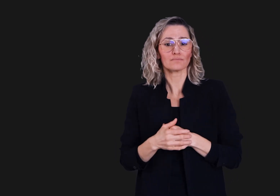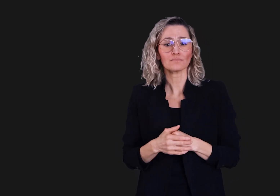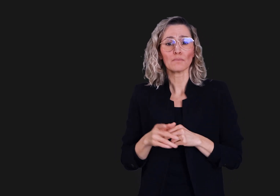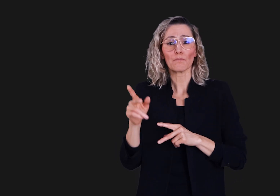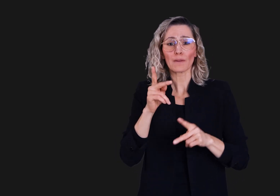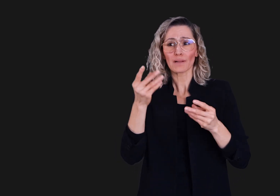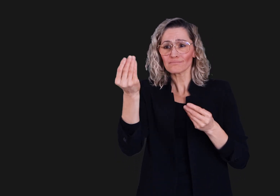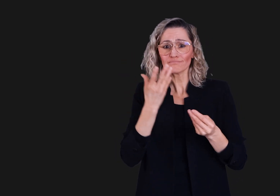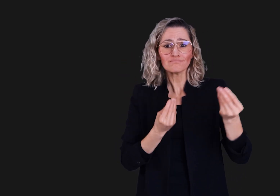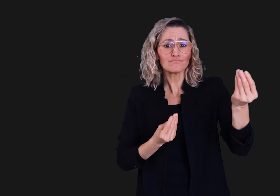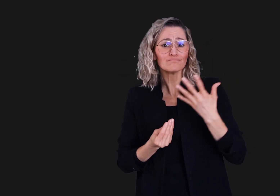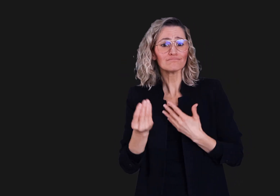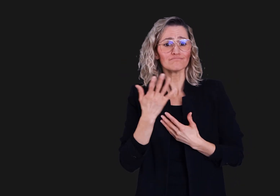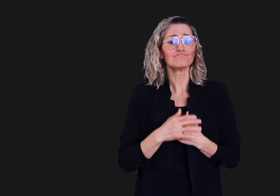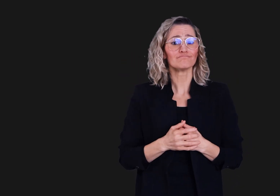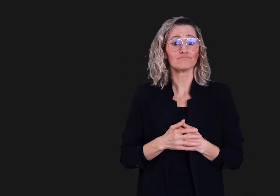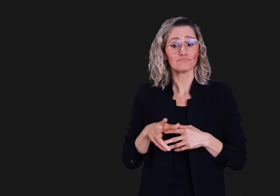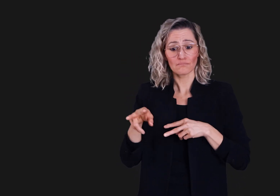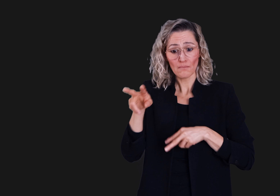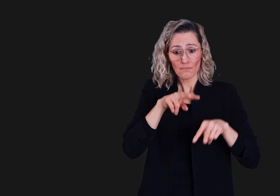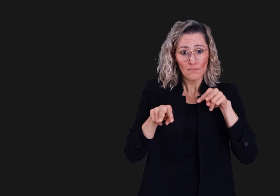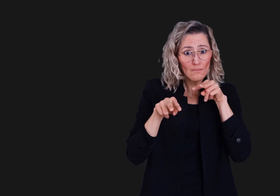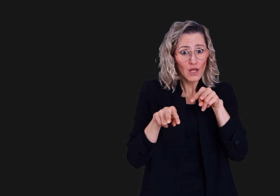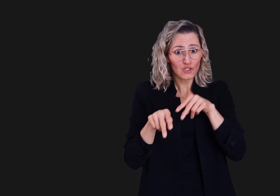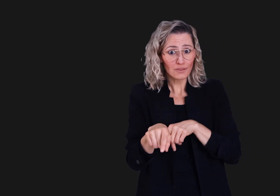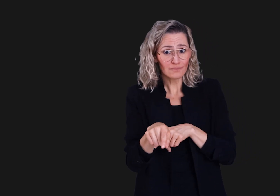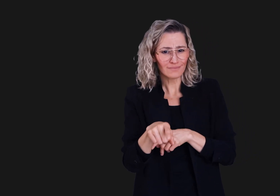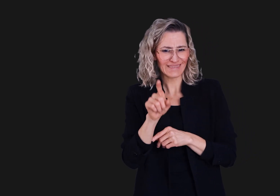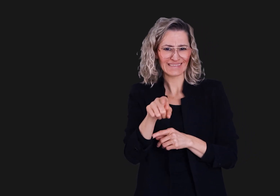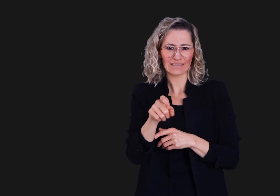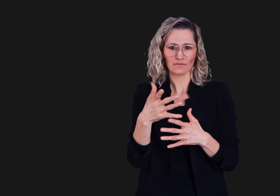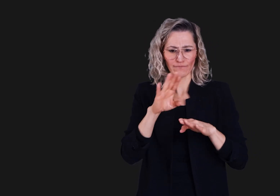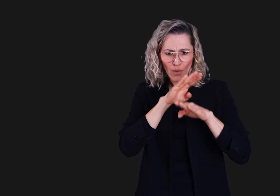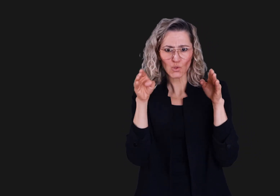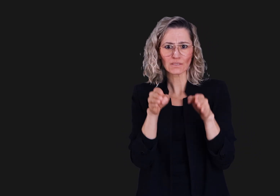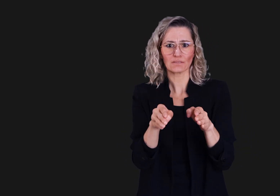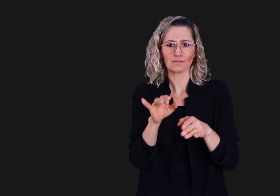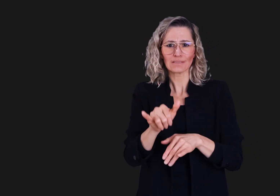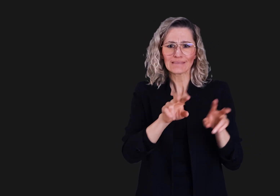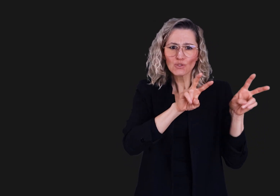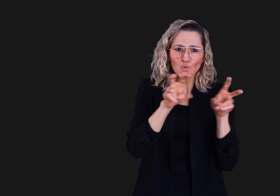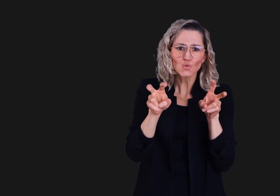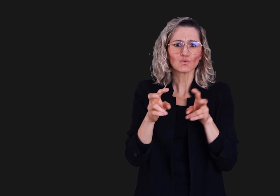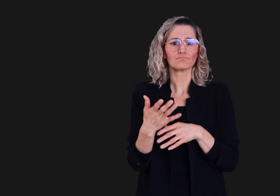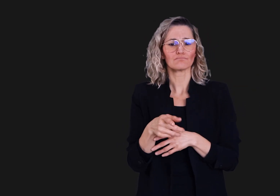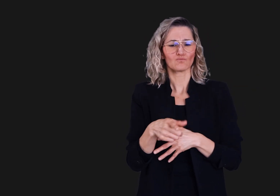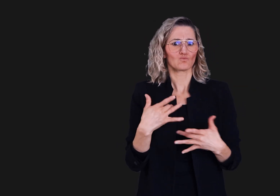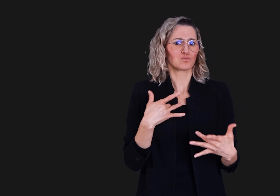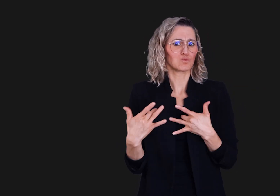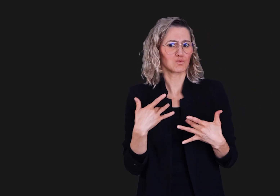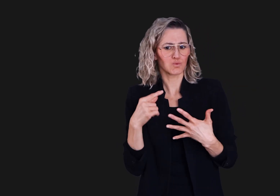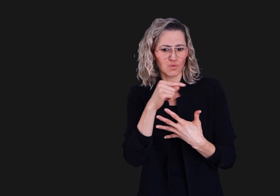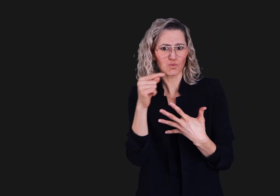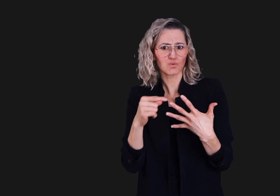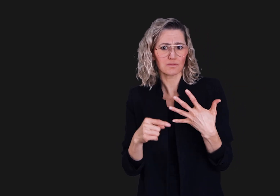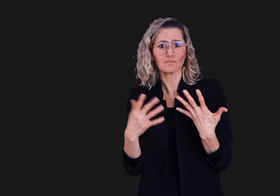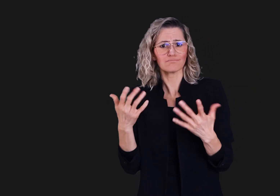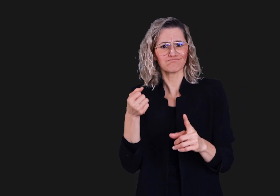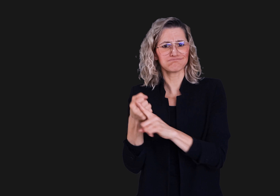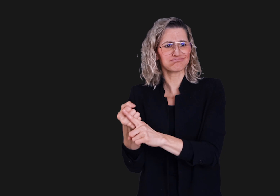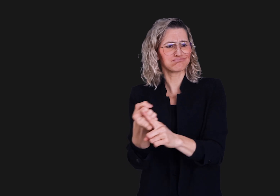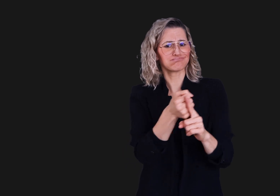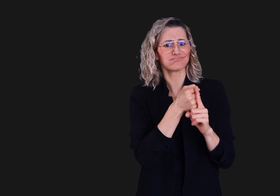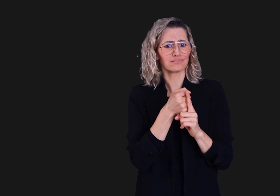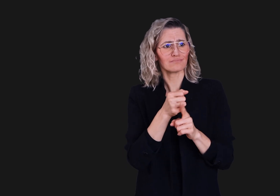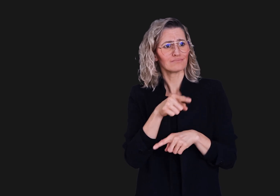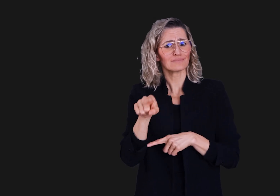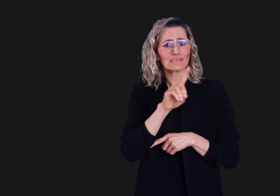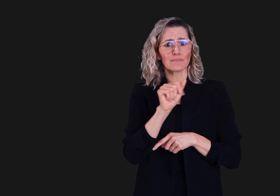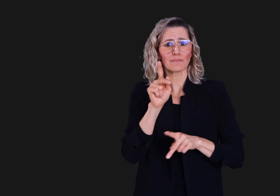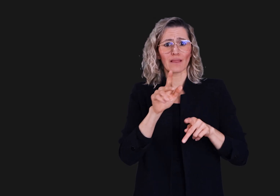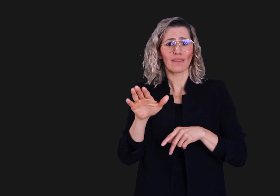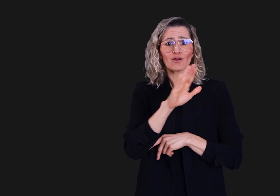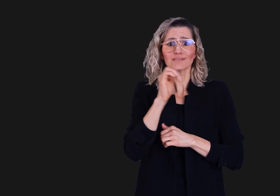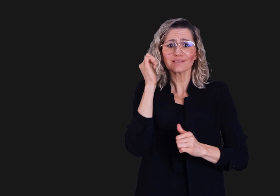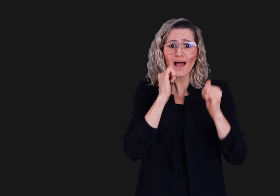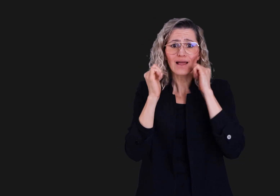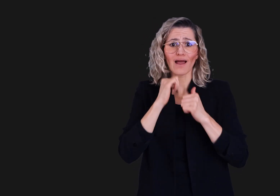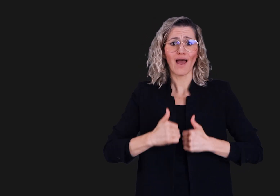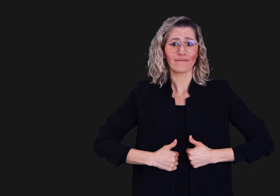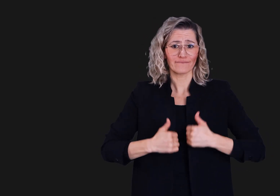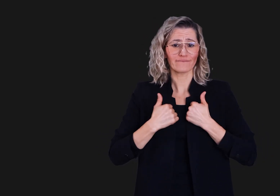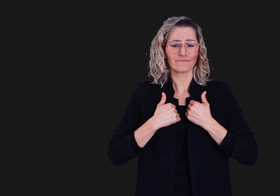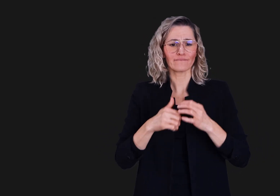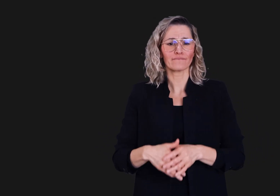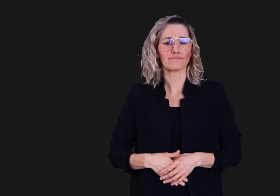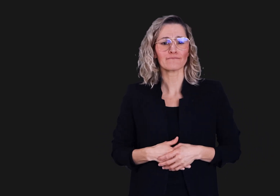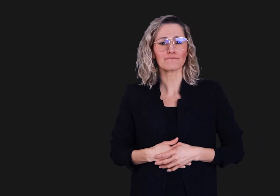People told us that monitoring needs to focus on the issues and areas of concern that affect the daily lives of people with disabilities.